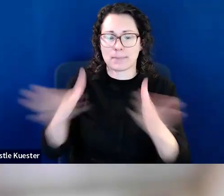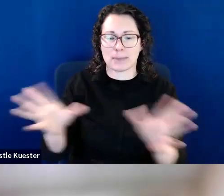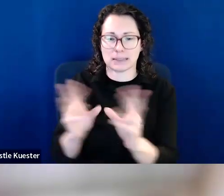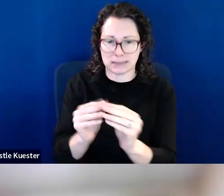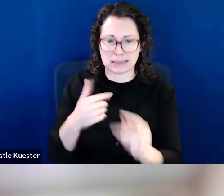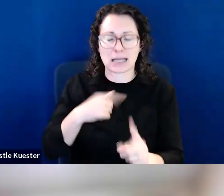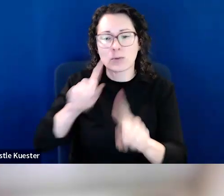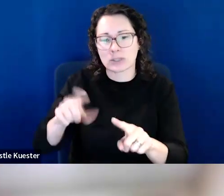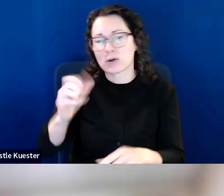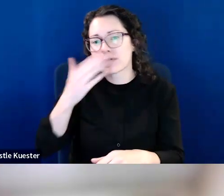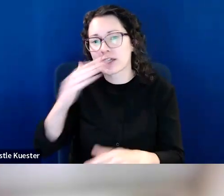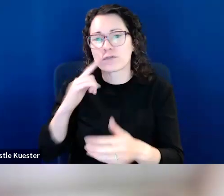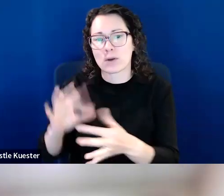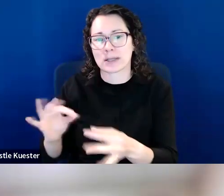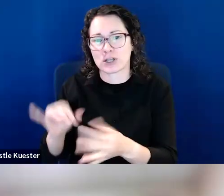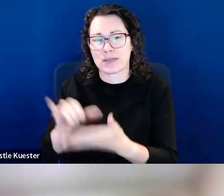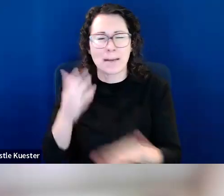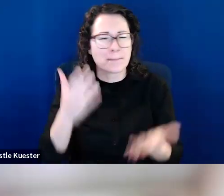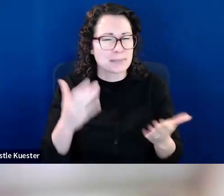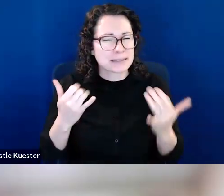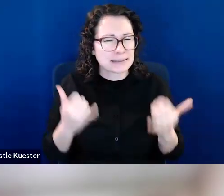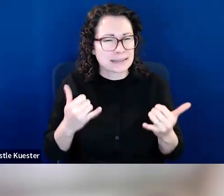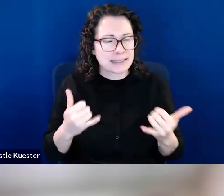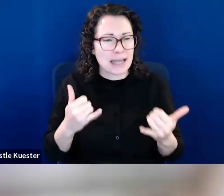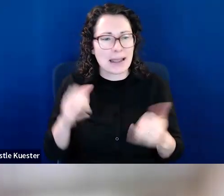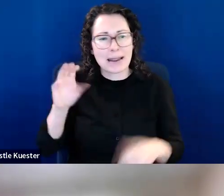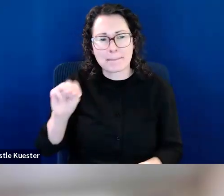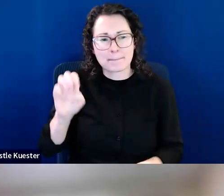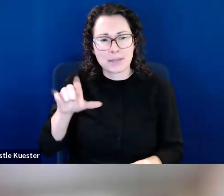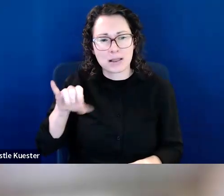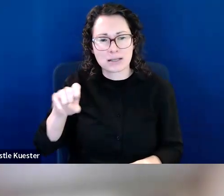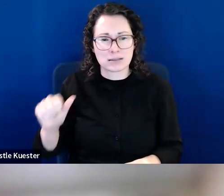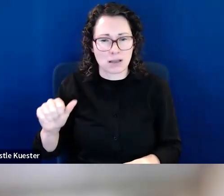too. So, thank you for mentioning that. Maybe as a takeaway, Melissa, the information that was